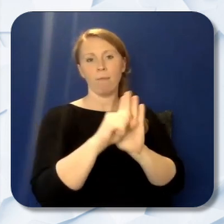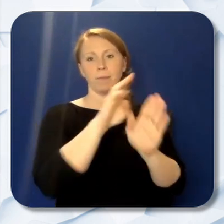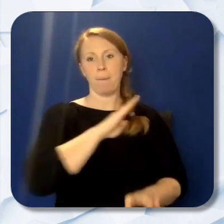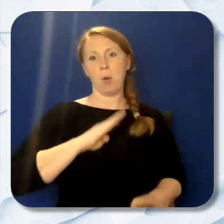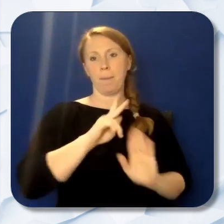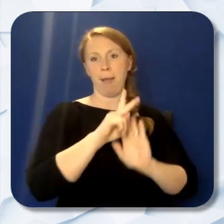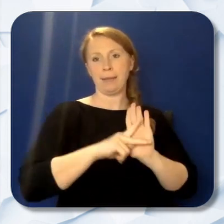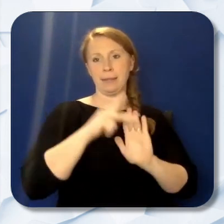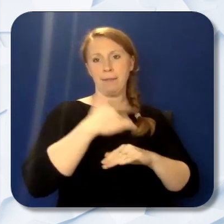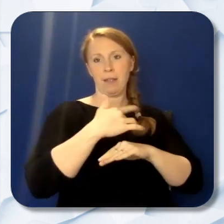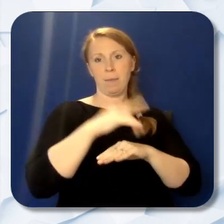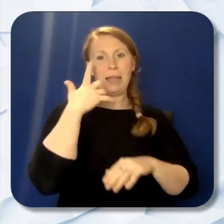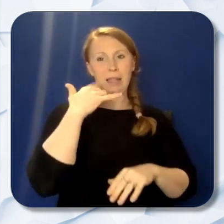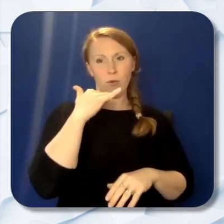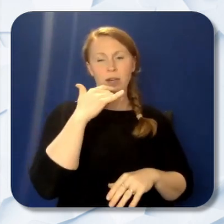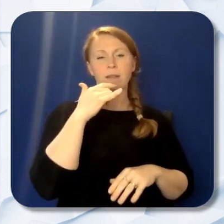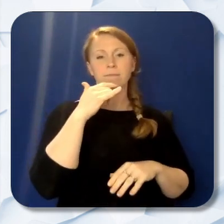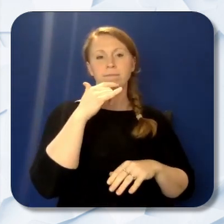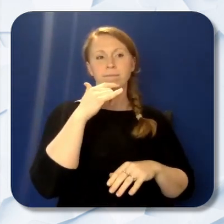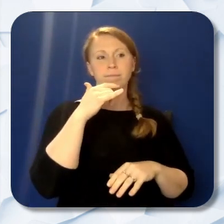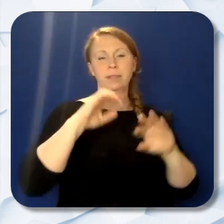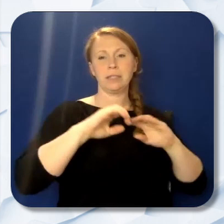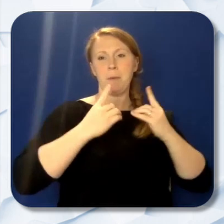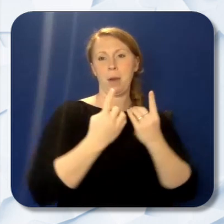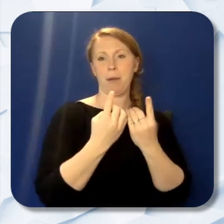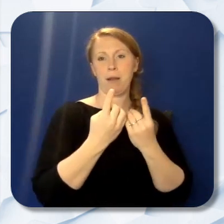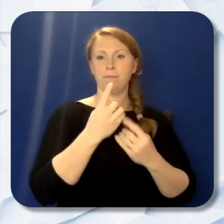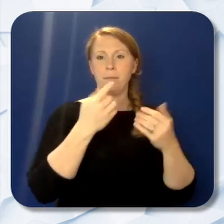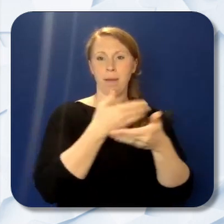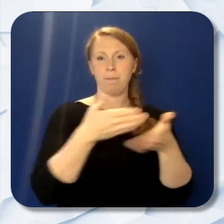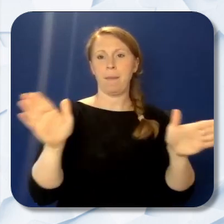and the California Department of Public Health, uh CDPH: a website that you can look at,